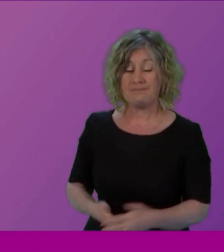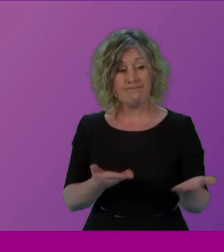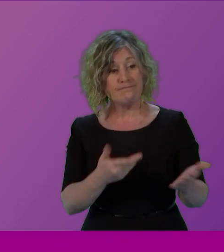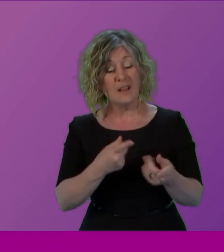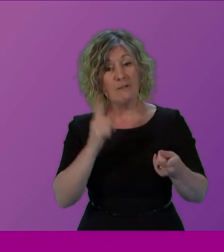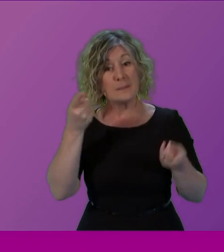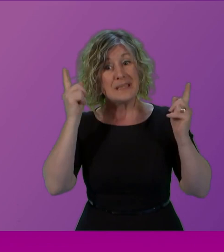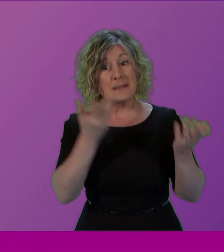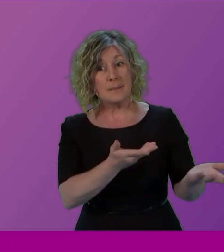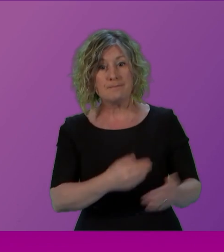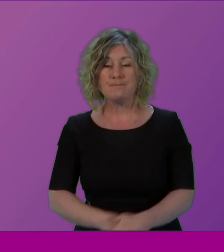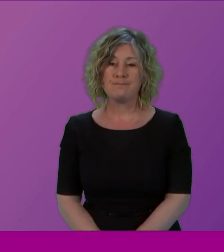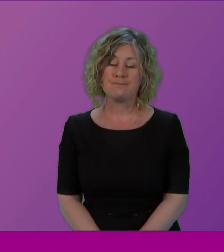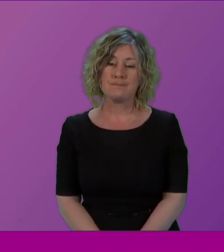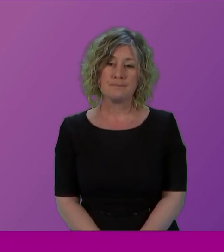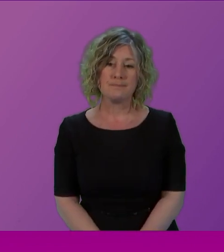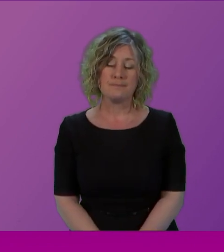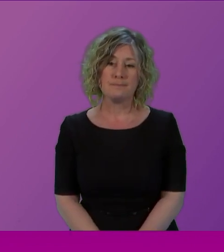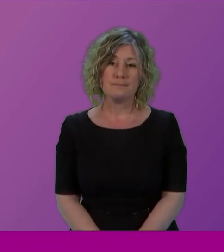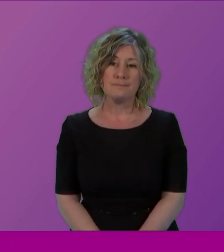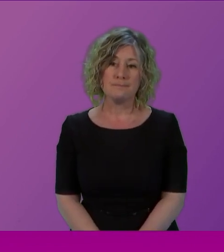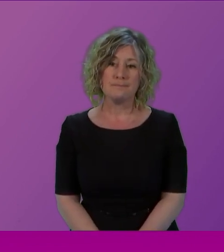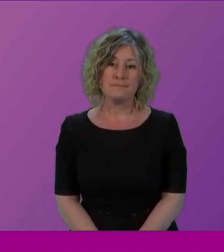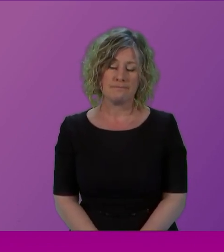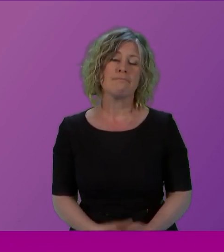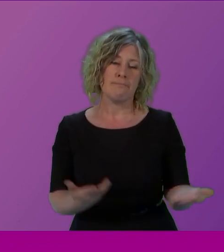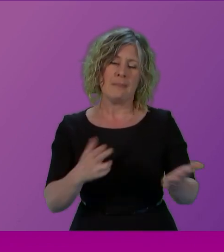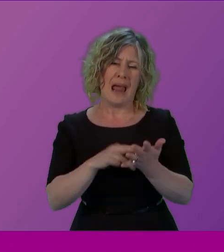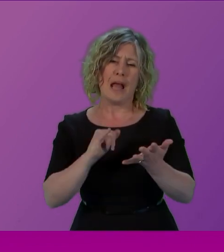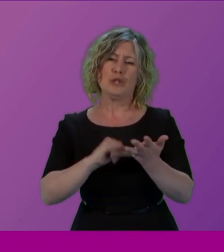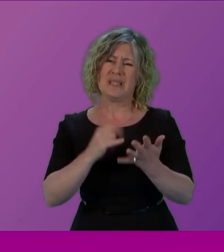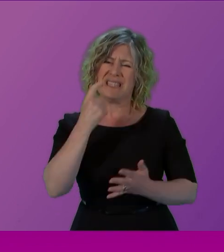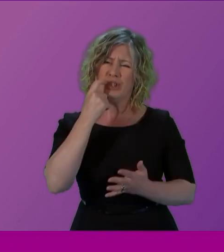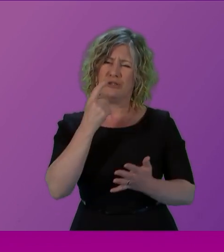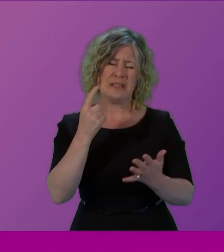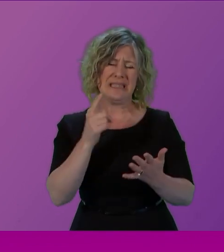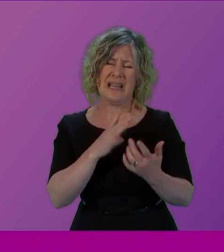NHS dentistry is, of course, under pressure. All parts of the NHS are under pressure.